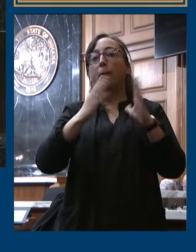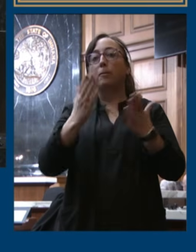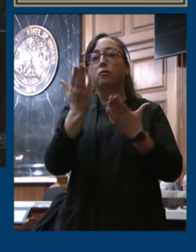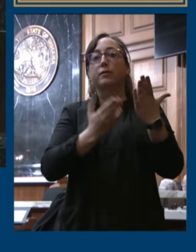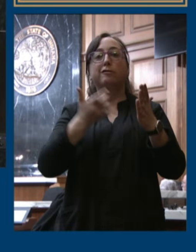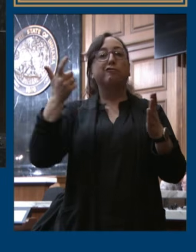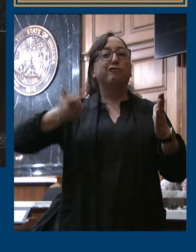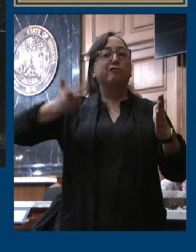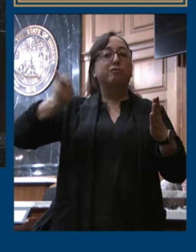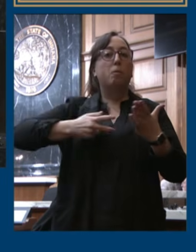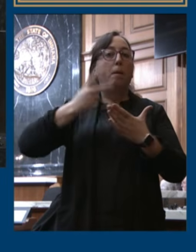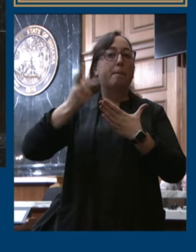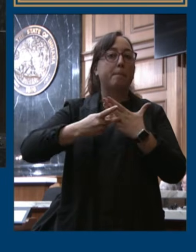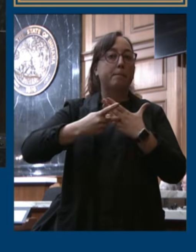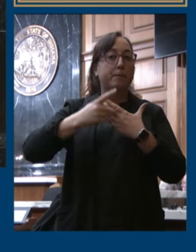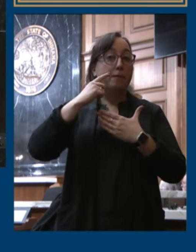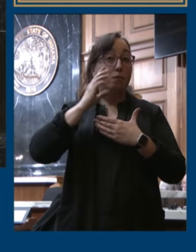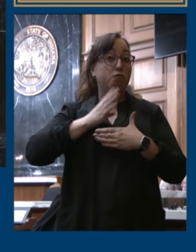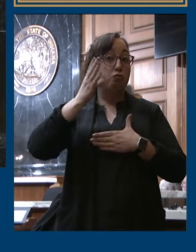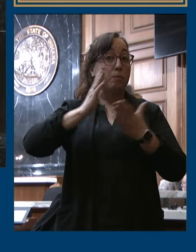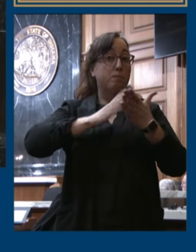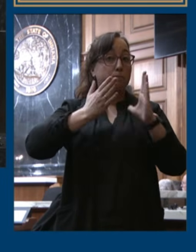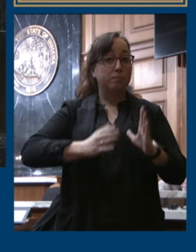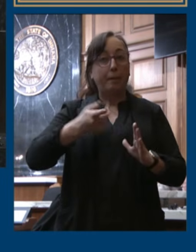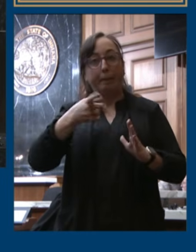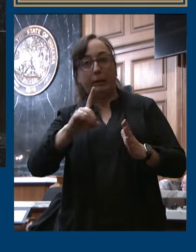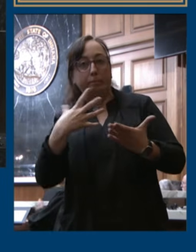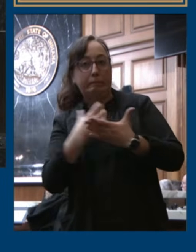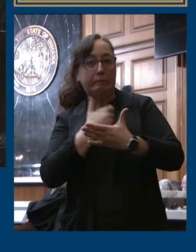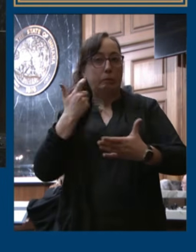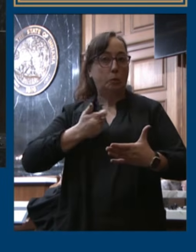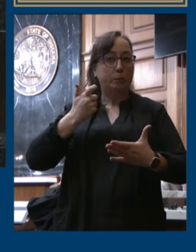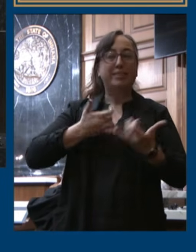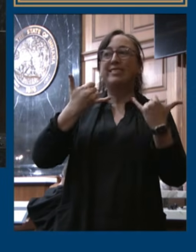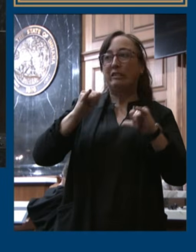PROGRAM FOR FUTURE PROSECUTORS AND PUBLIC DEFENDERS.